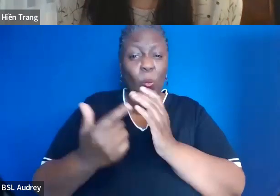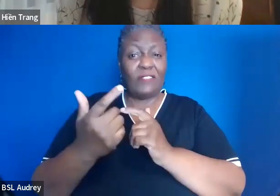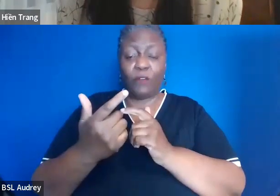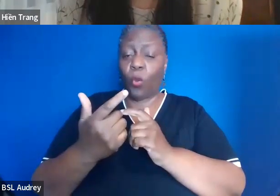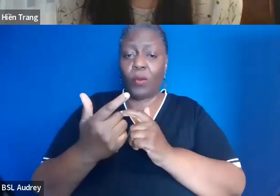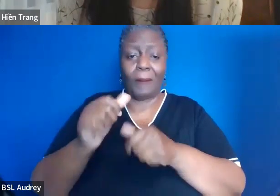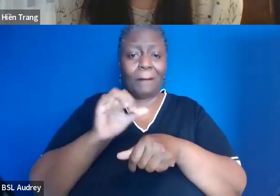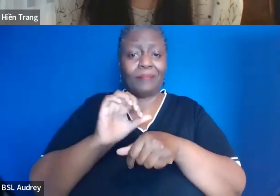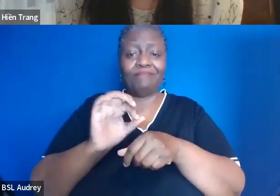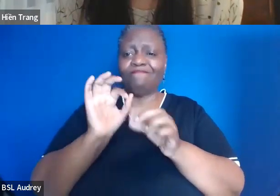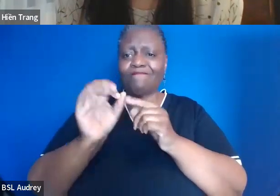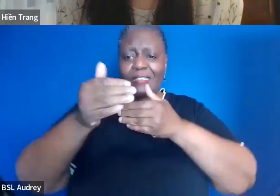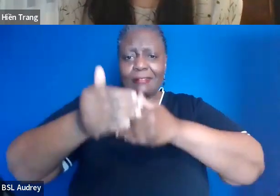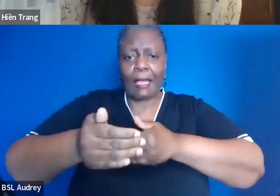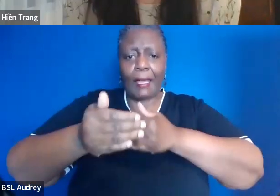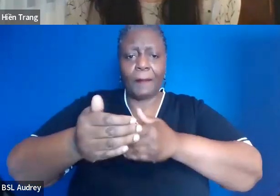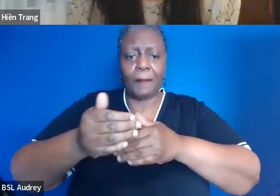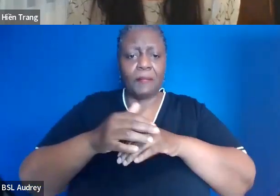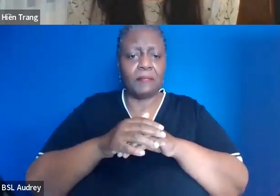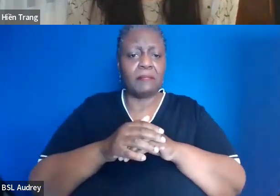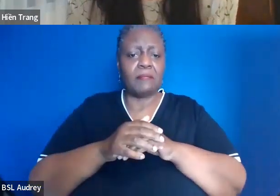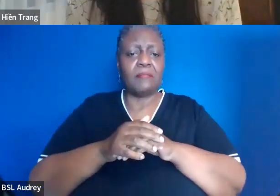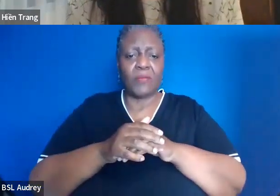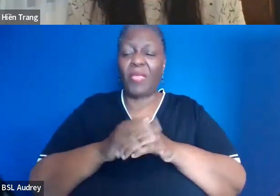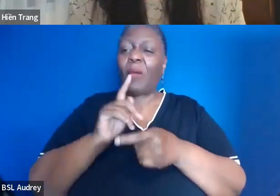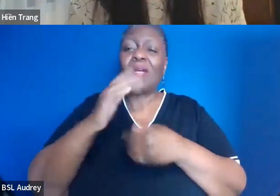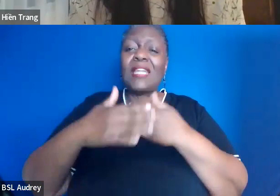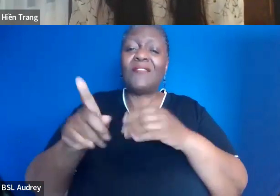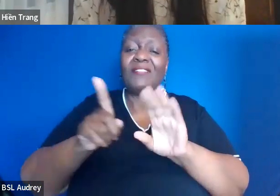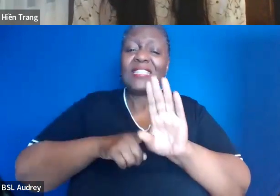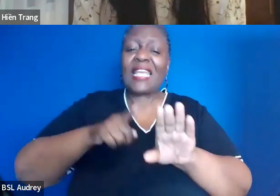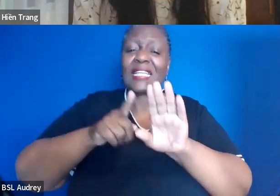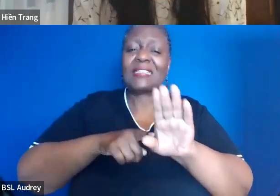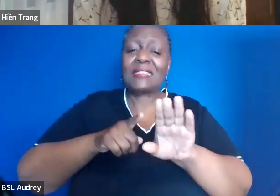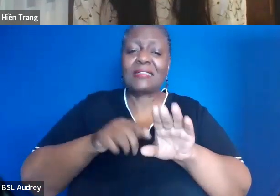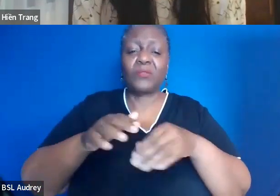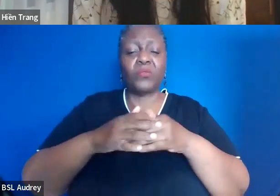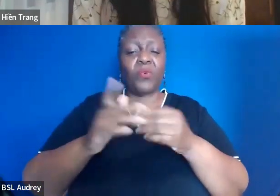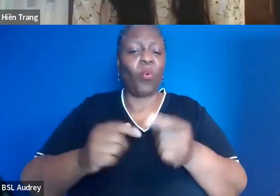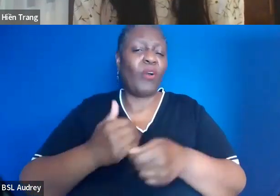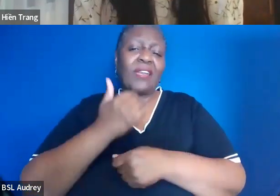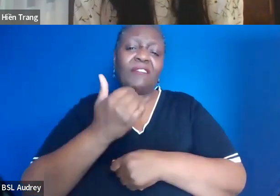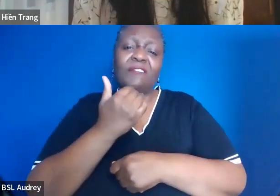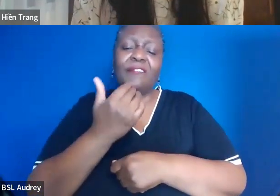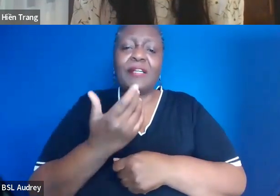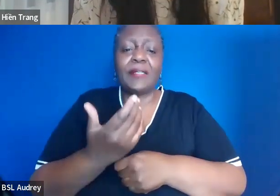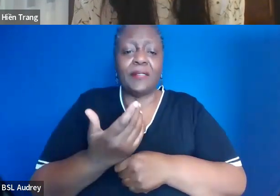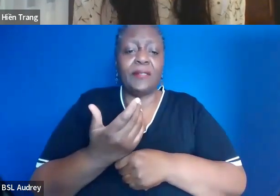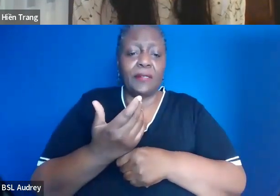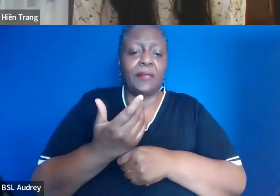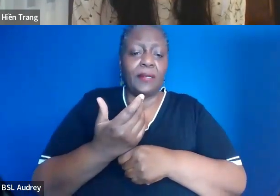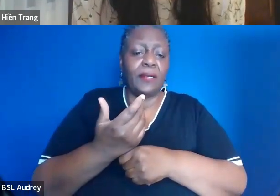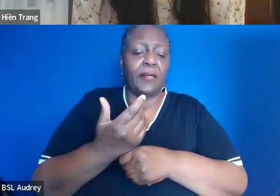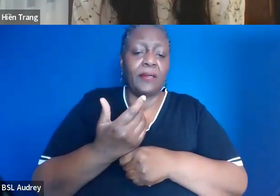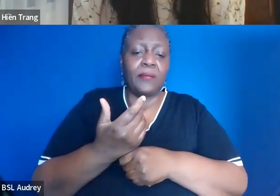they didn't have what in Vietnamese we would say or enough um karmic um